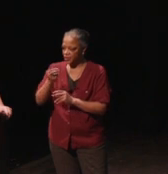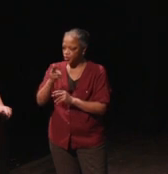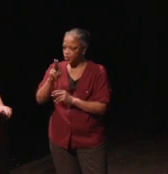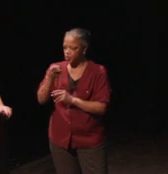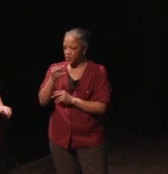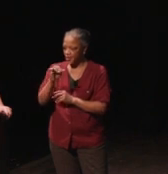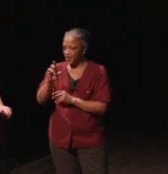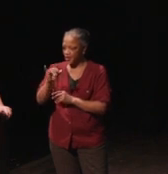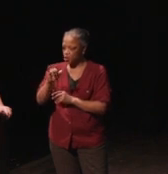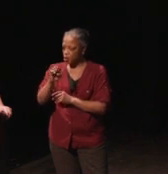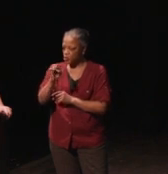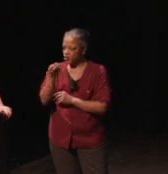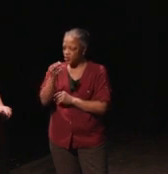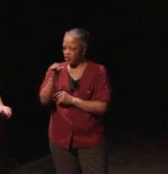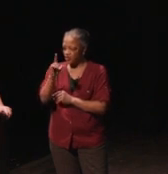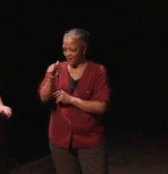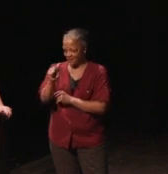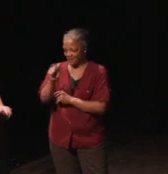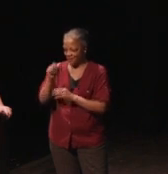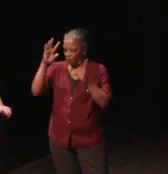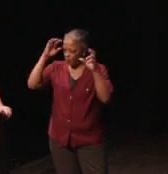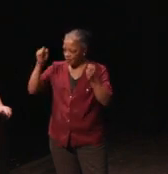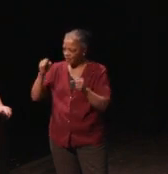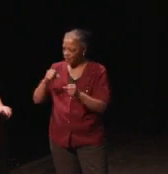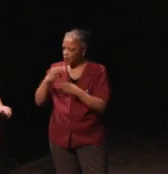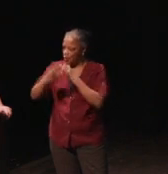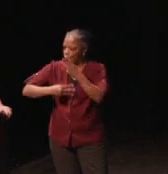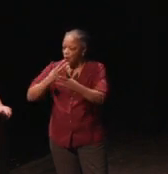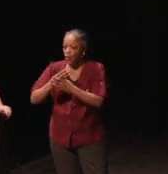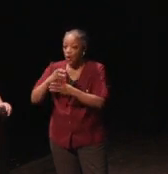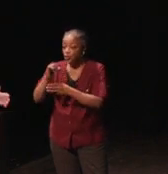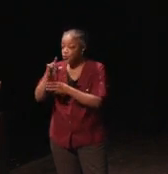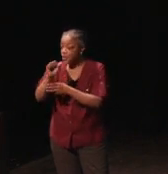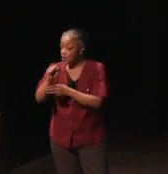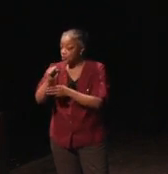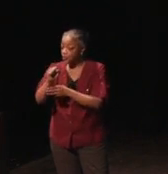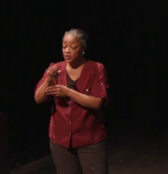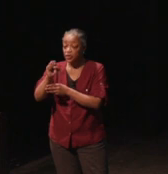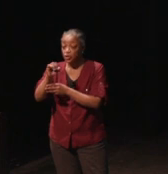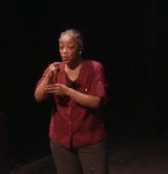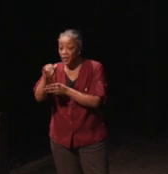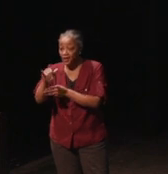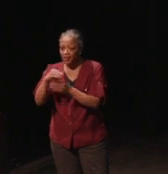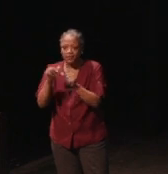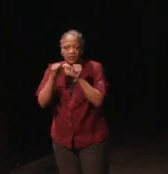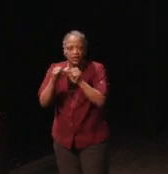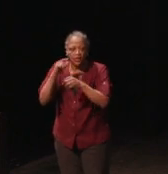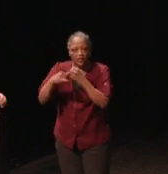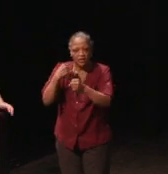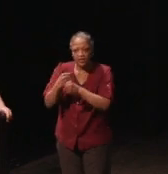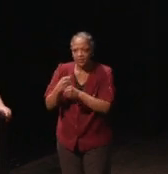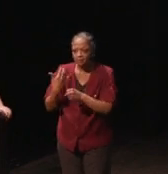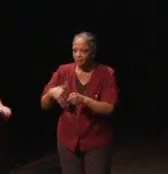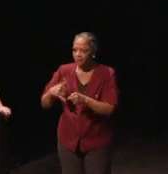President of Worldwide Studios, Sony. This kind of stuff, these quotes, this is continued into this year. It's becoming increasingly common to